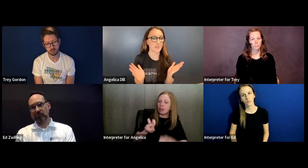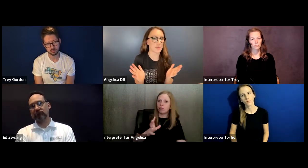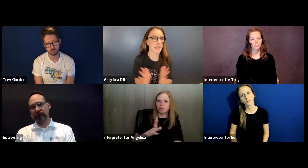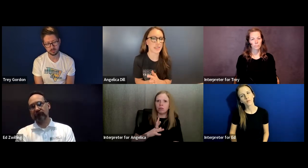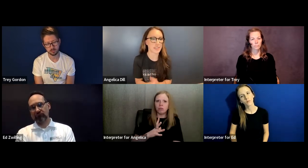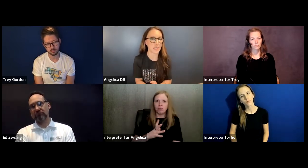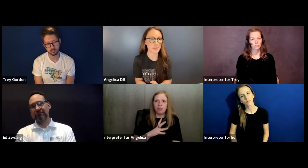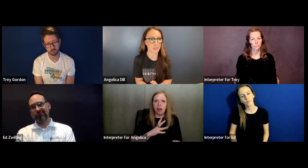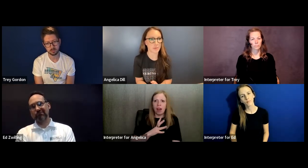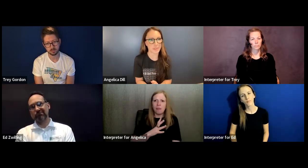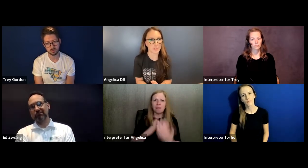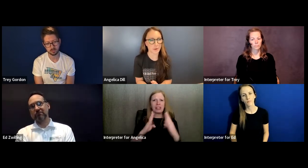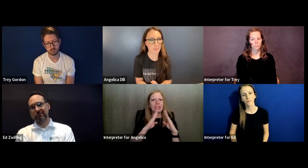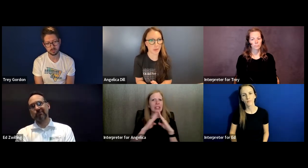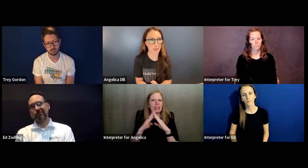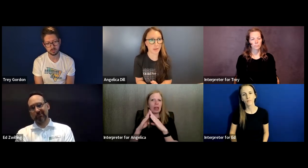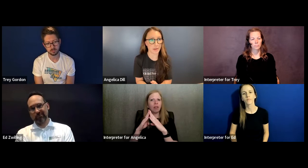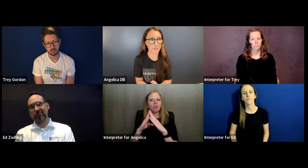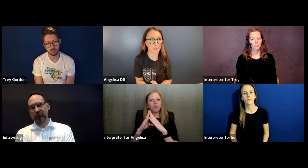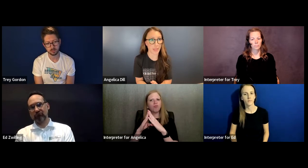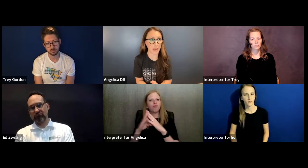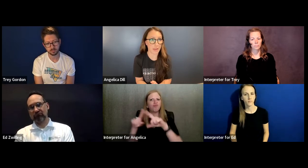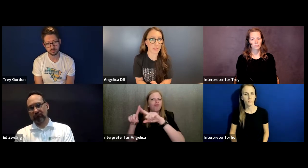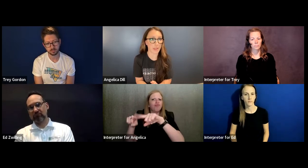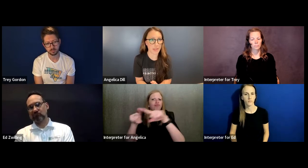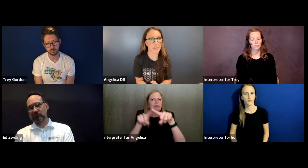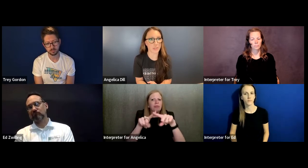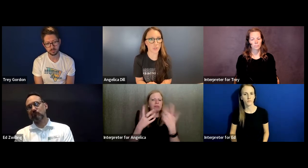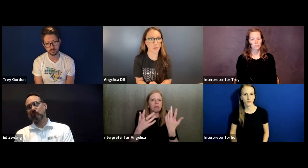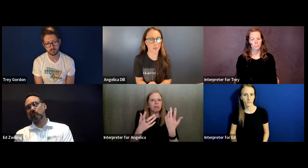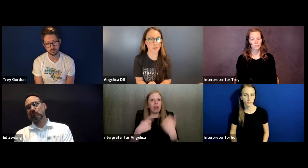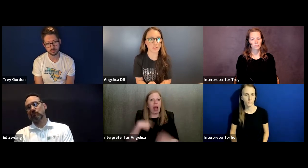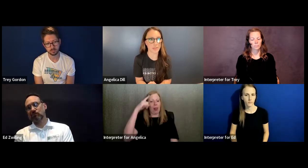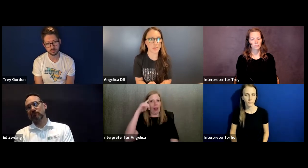from city to city i'm sure it would be different but um yeah i think an asl interpreter would